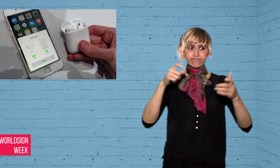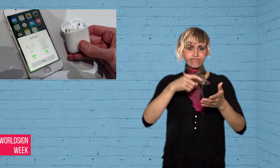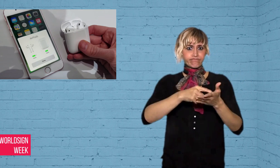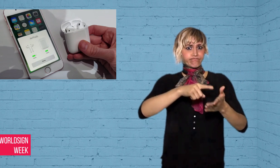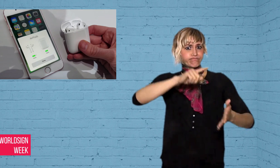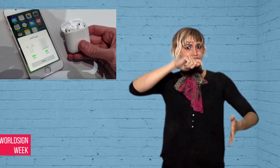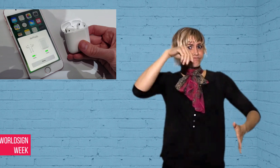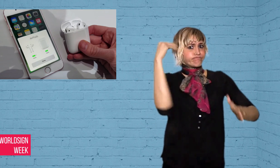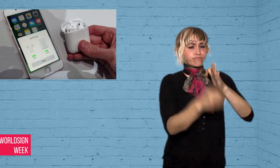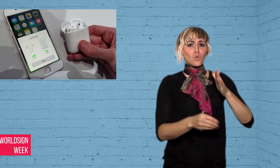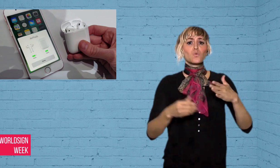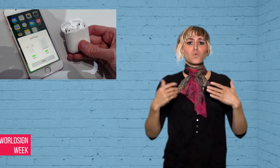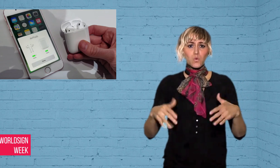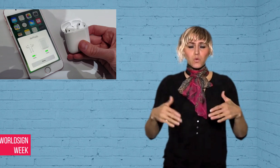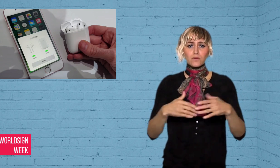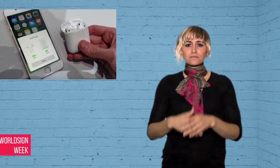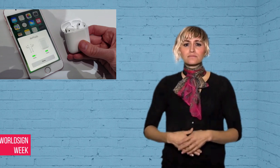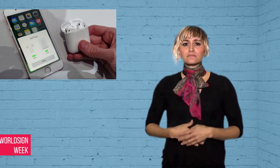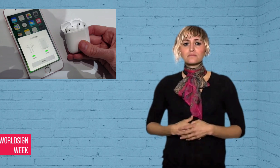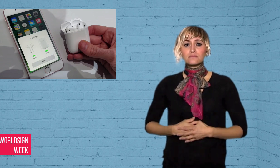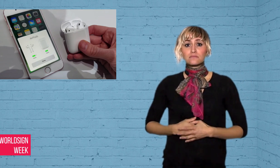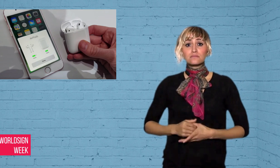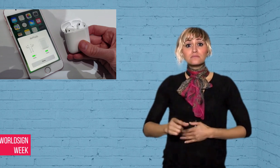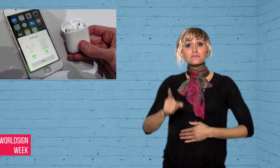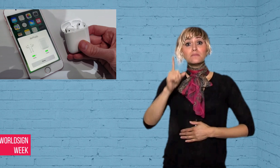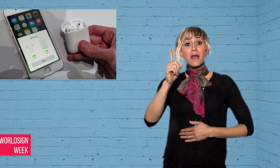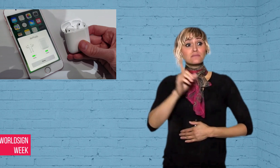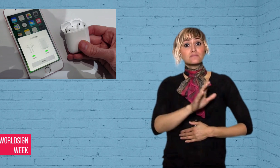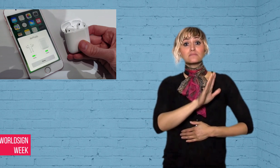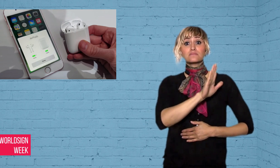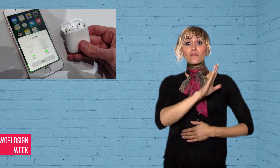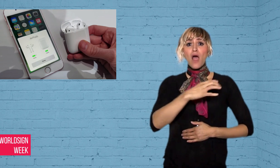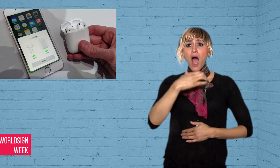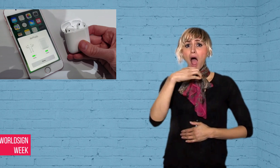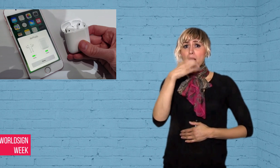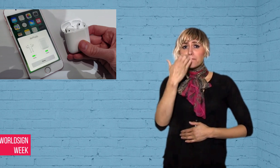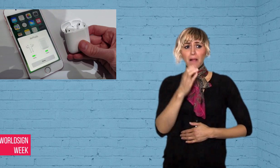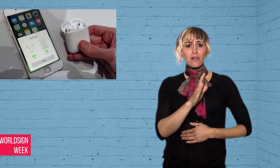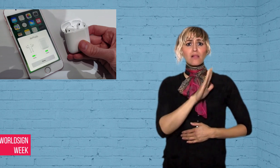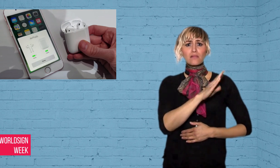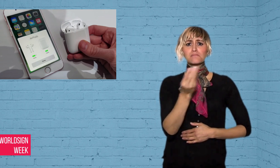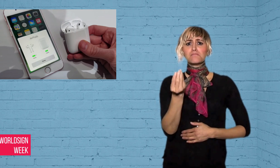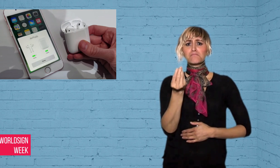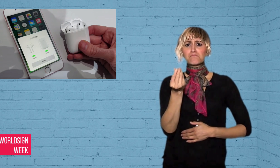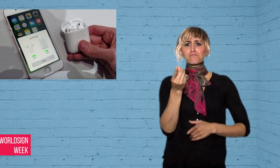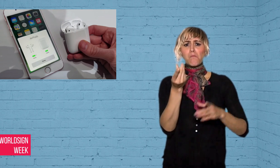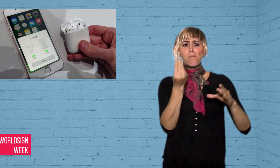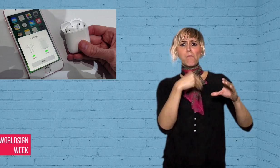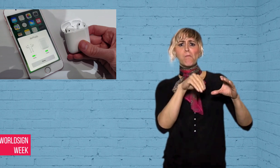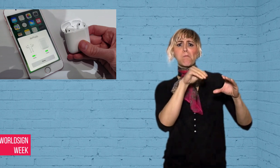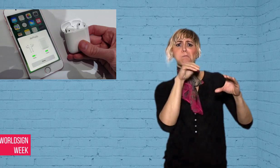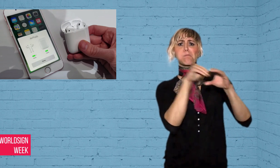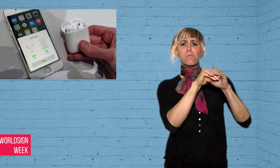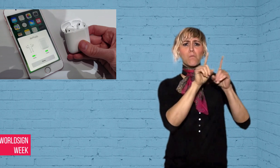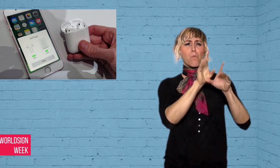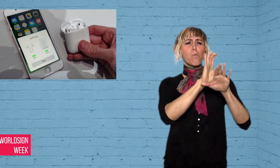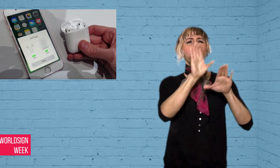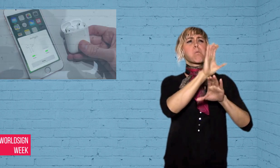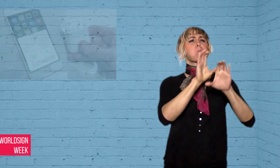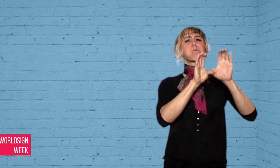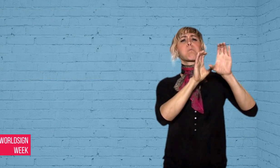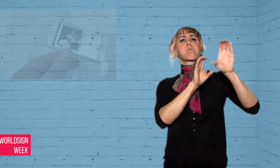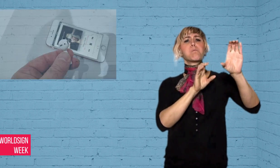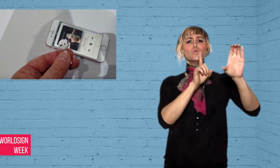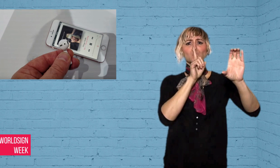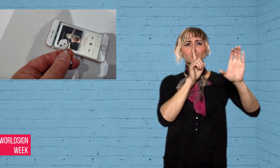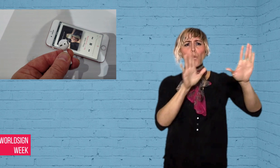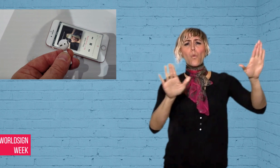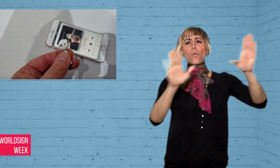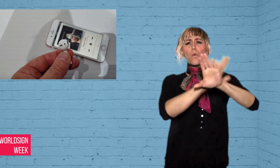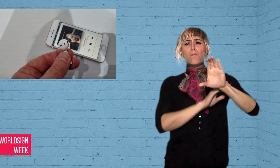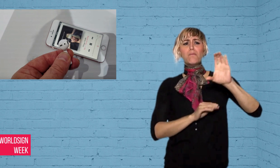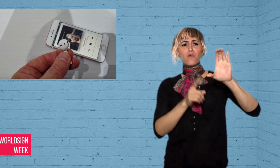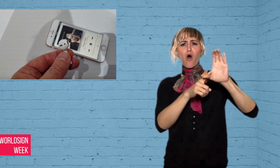The punishment charge is barely 10 percent of